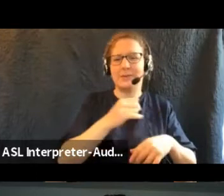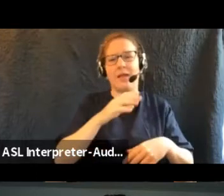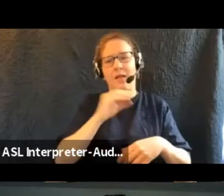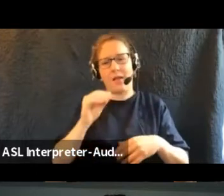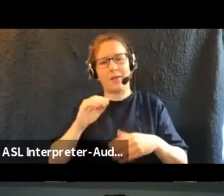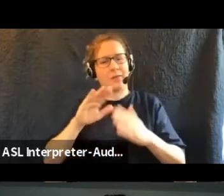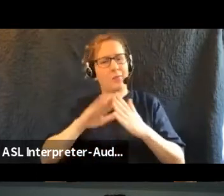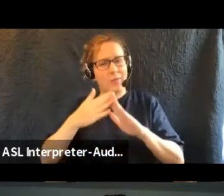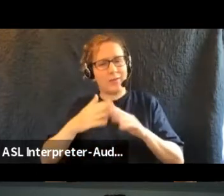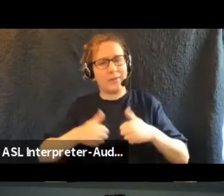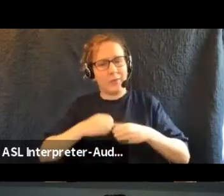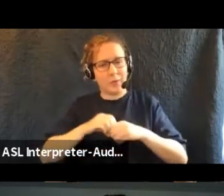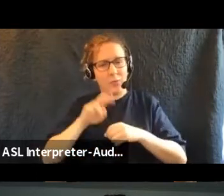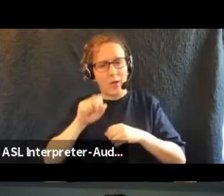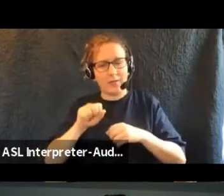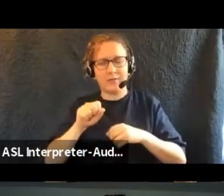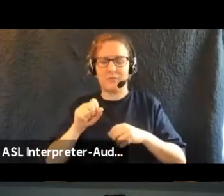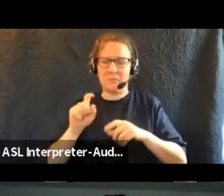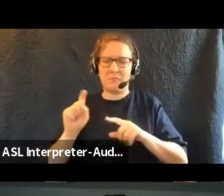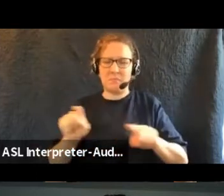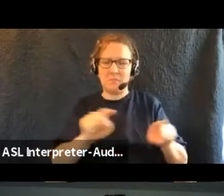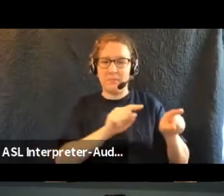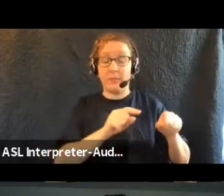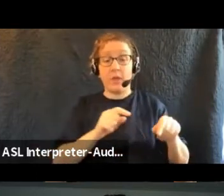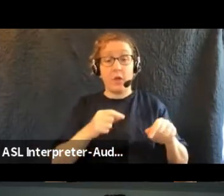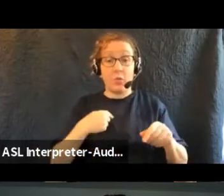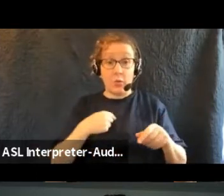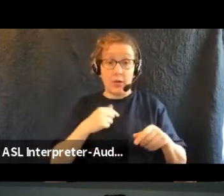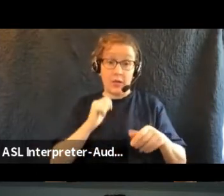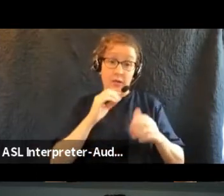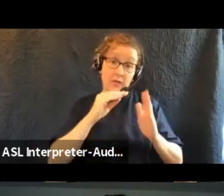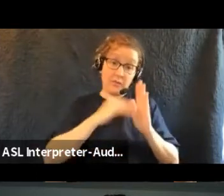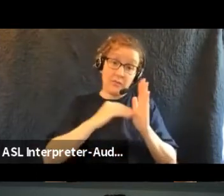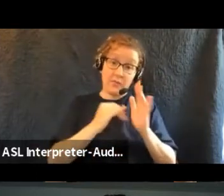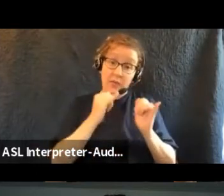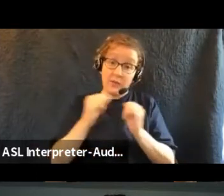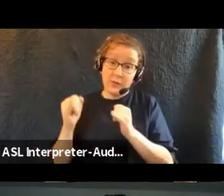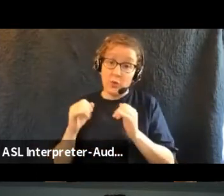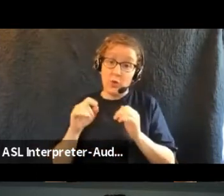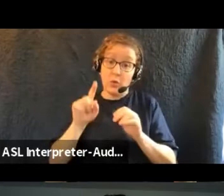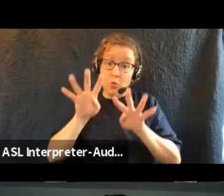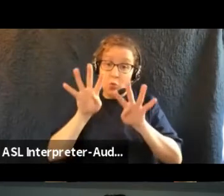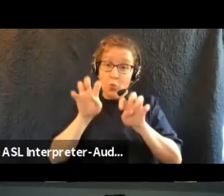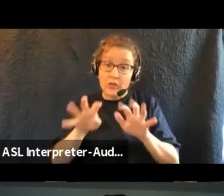We utilize different types of individual questionnaires and work with our Fellows on the different